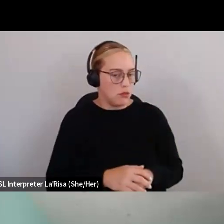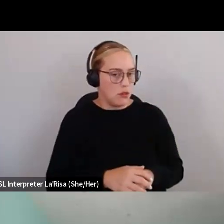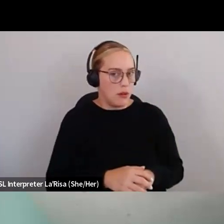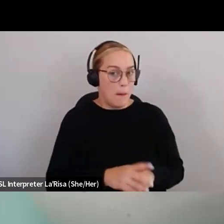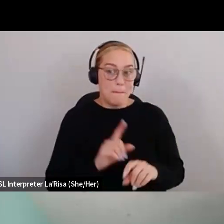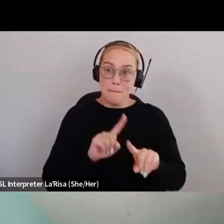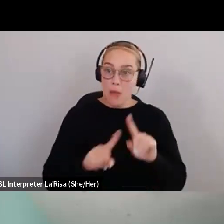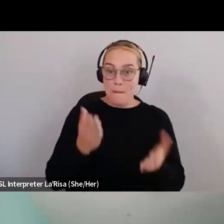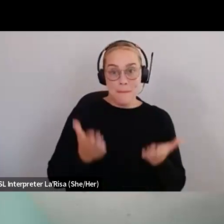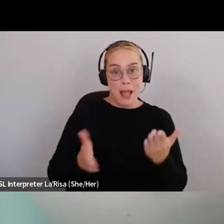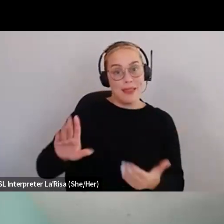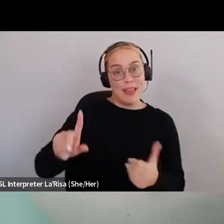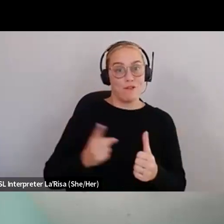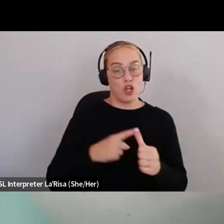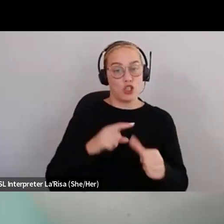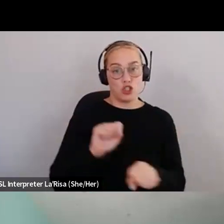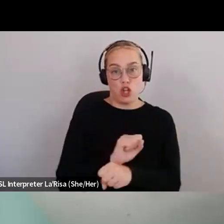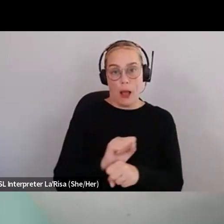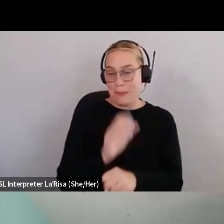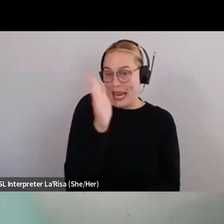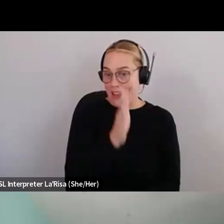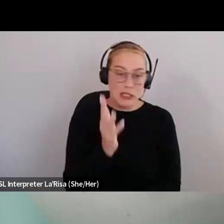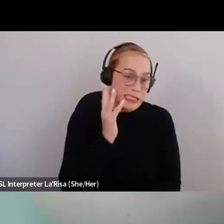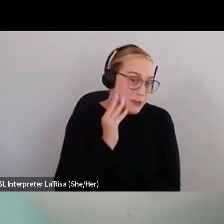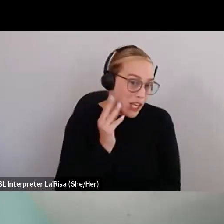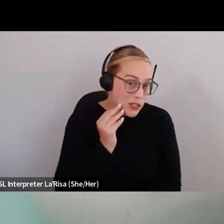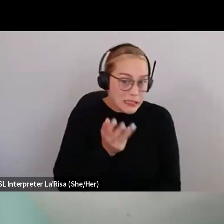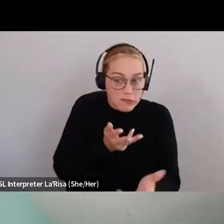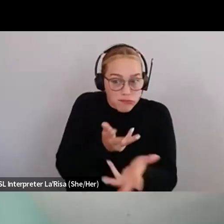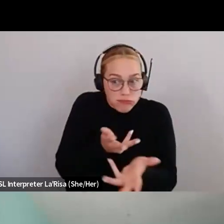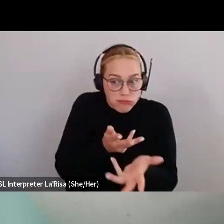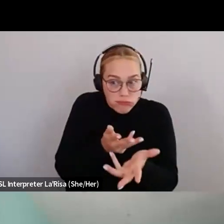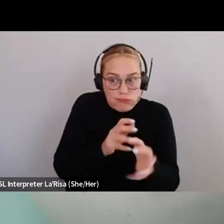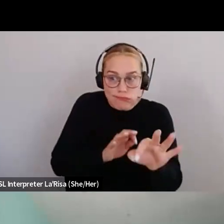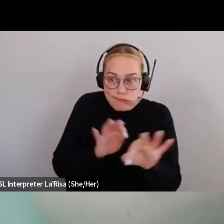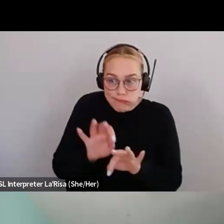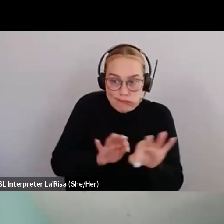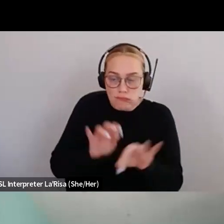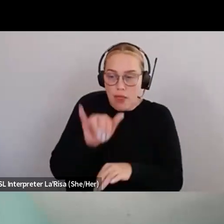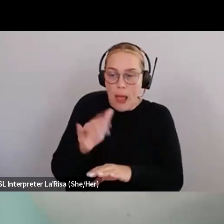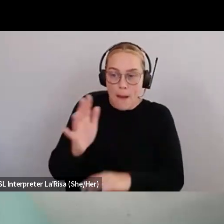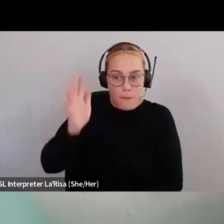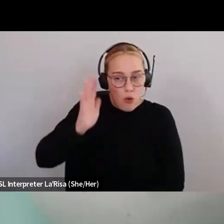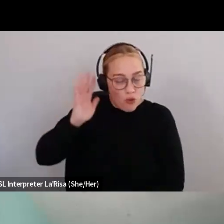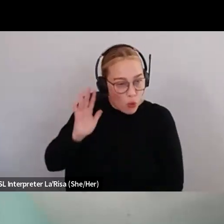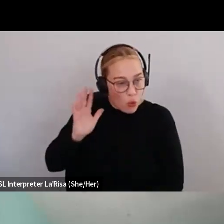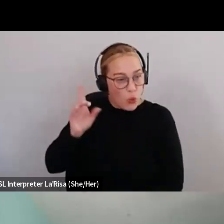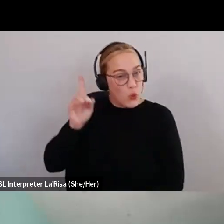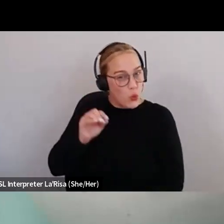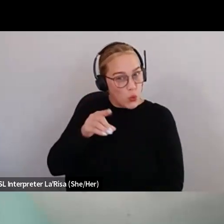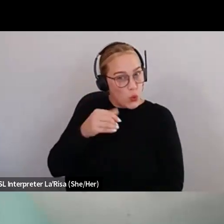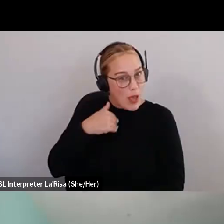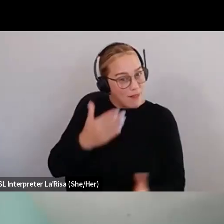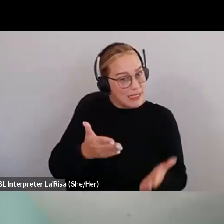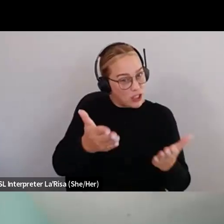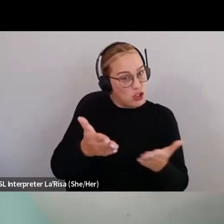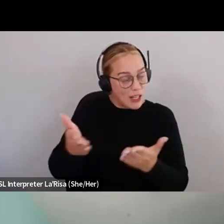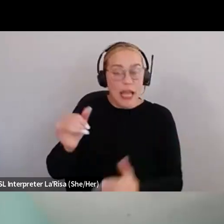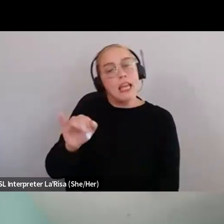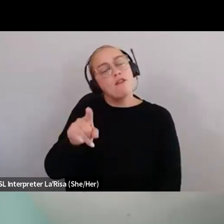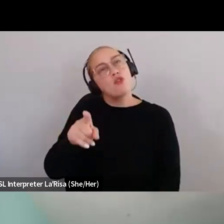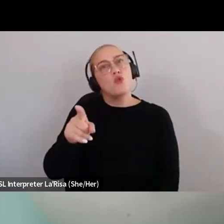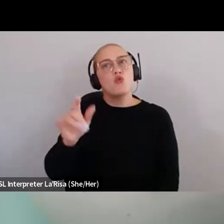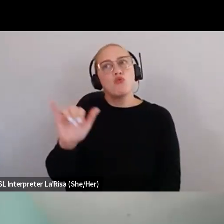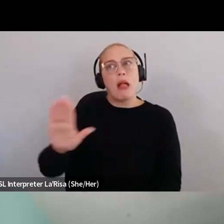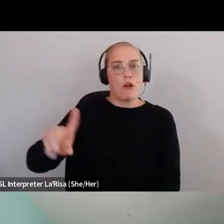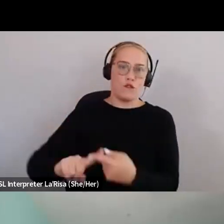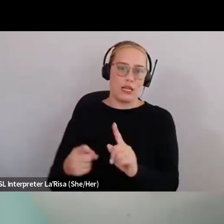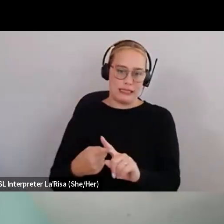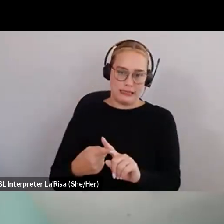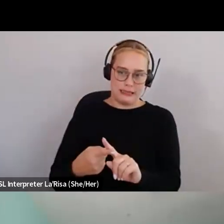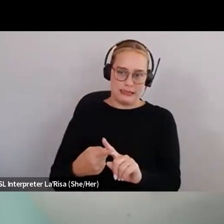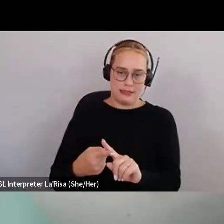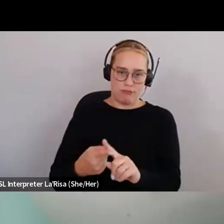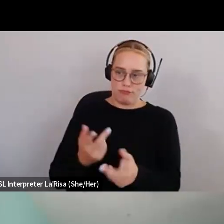I think as an employer that would be a great question